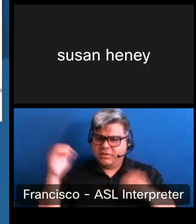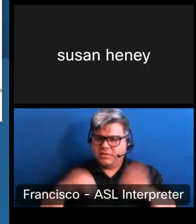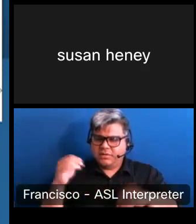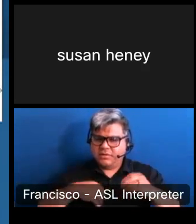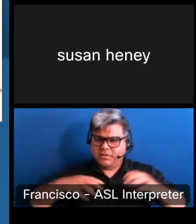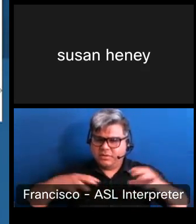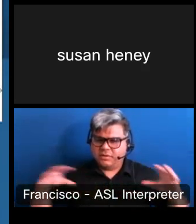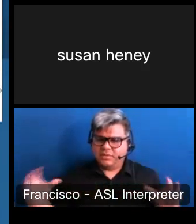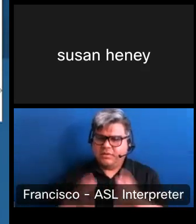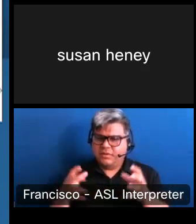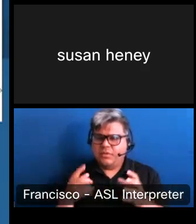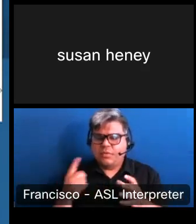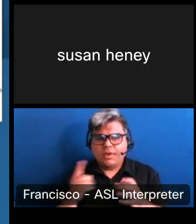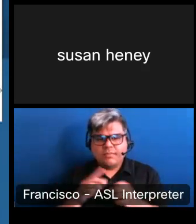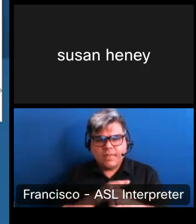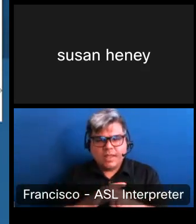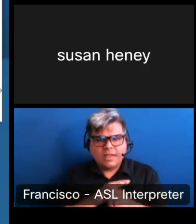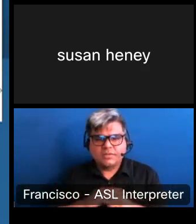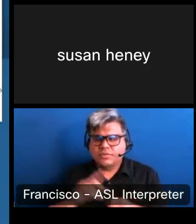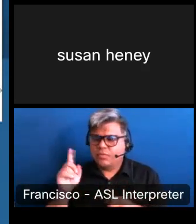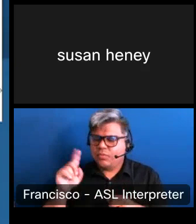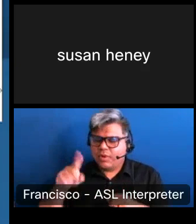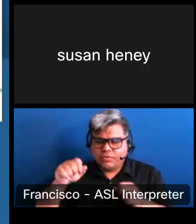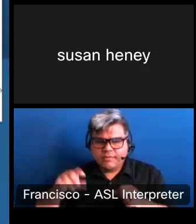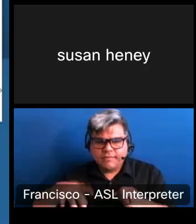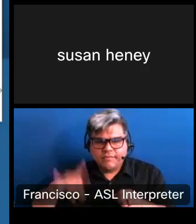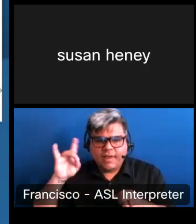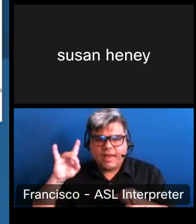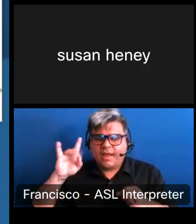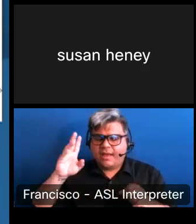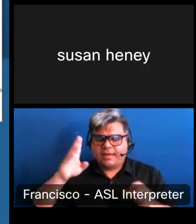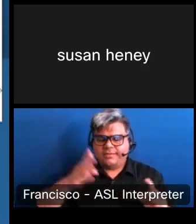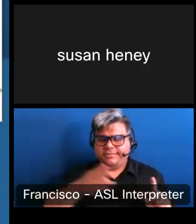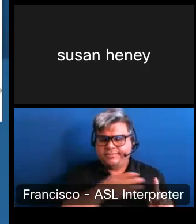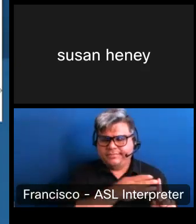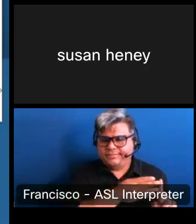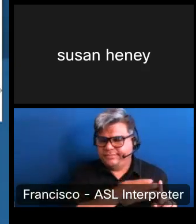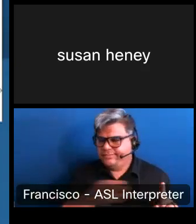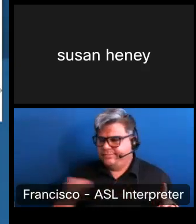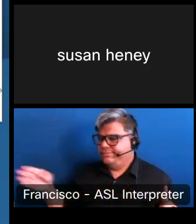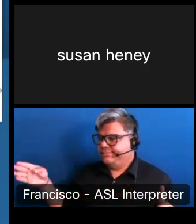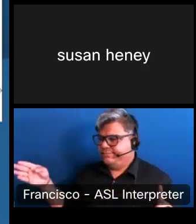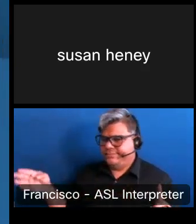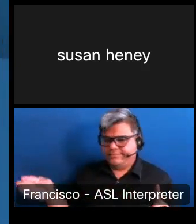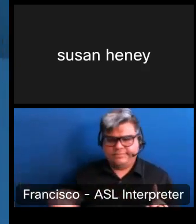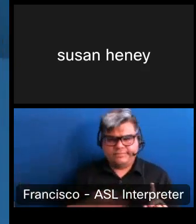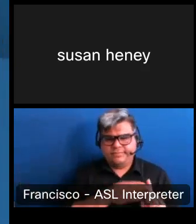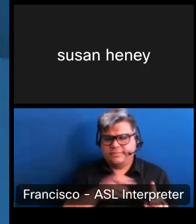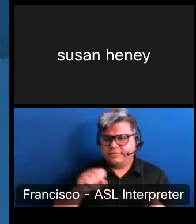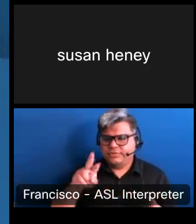available, and where it may be found across all of the Census Bureau surveys and censuses. Use the